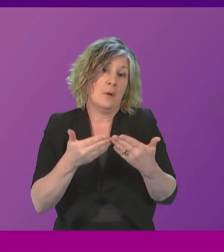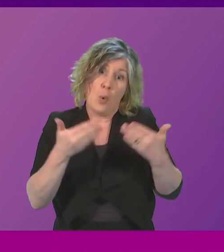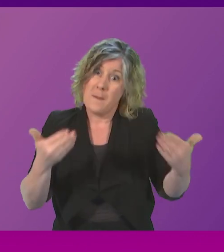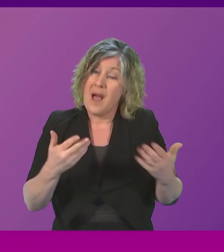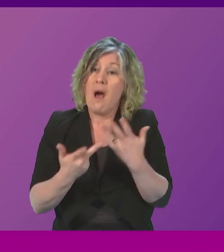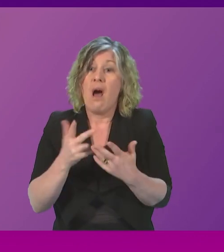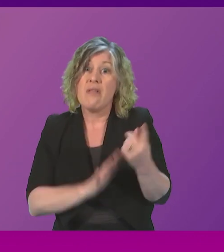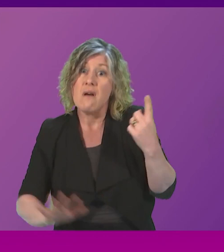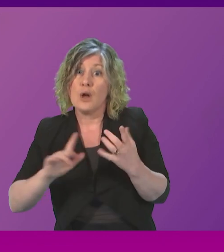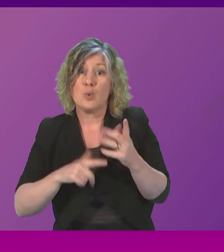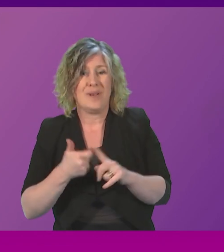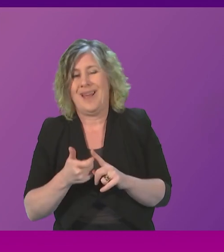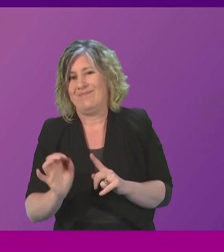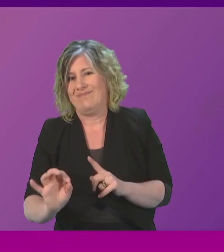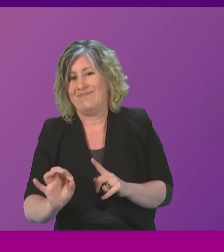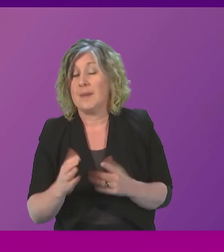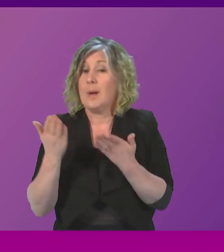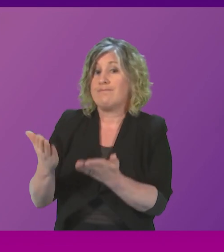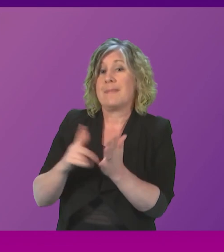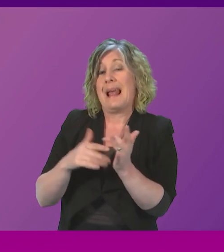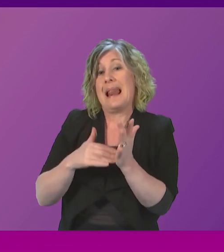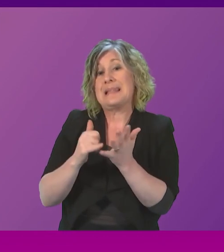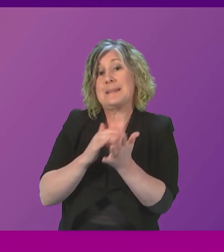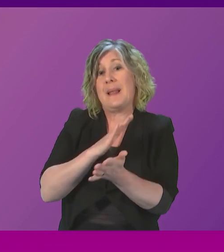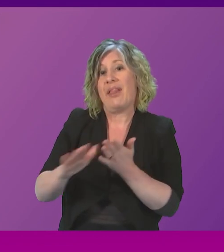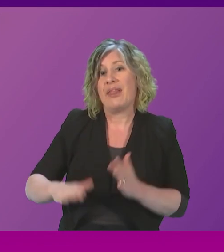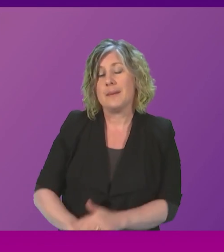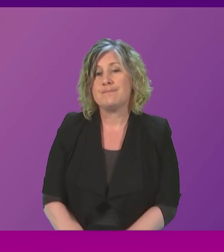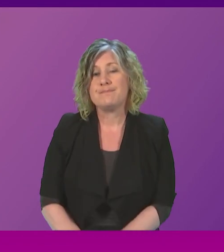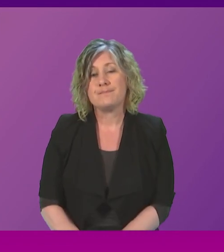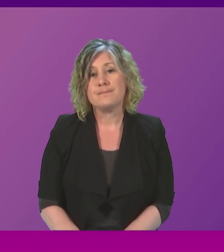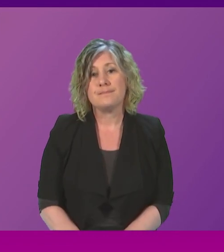Question 3 is from Liz Smith.